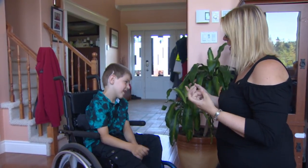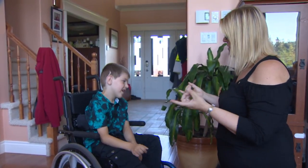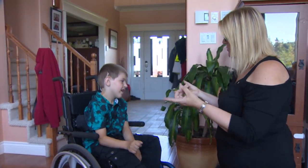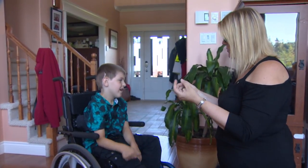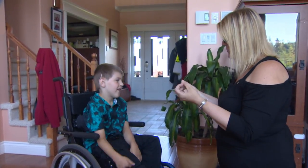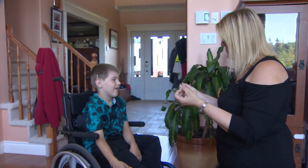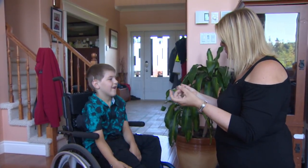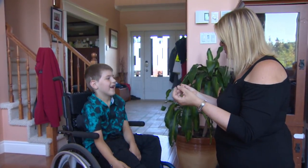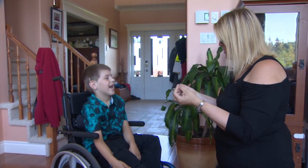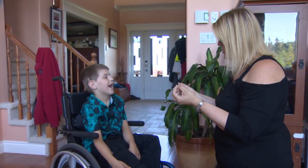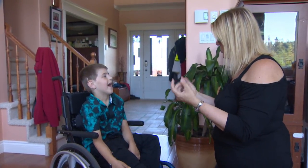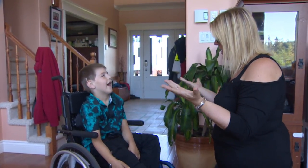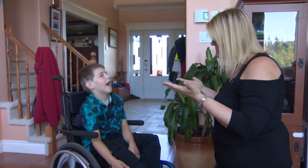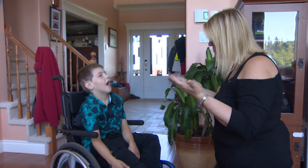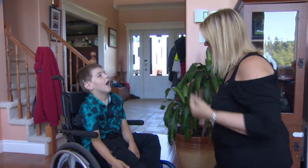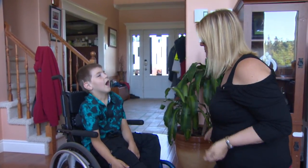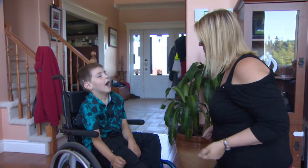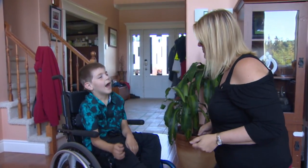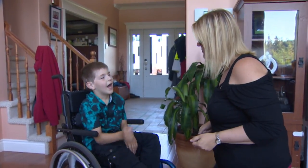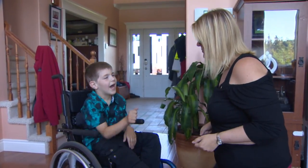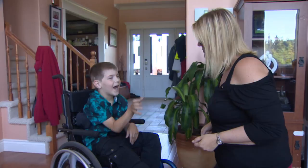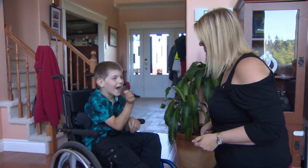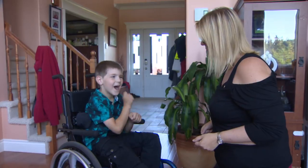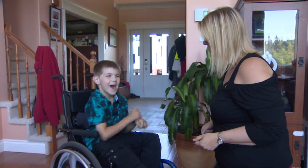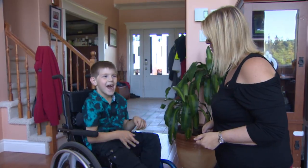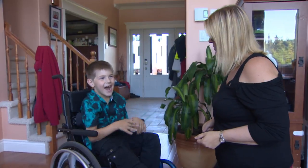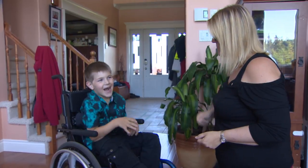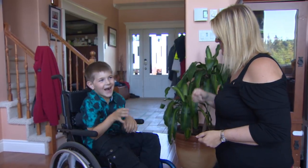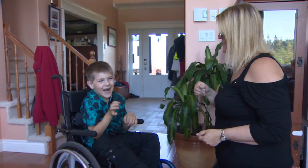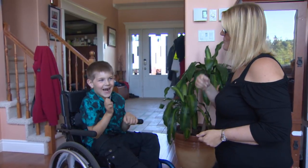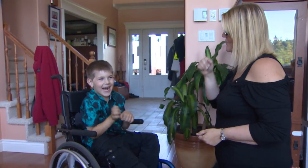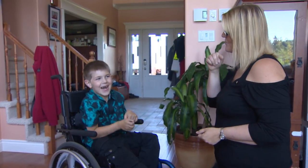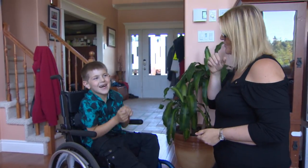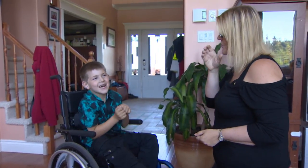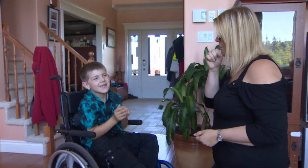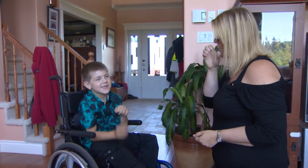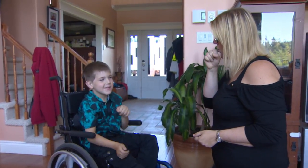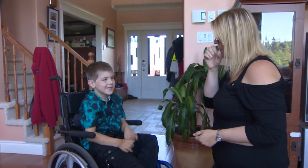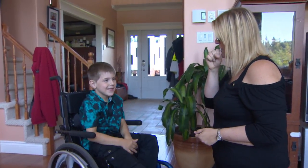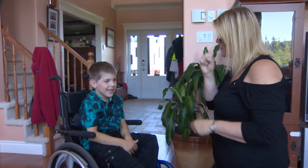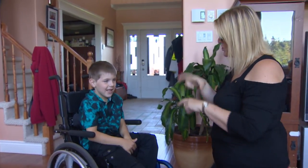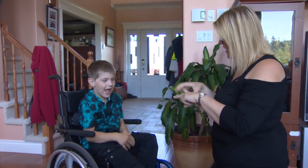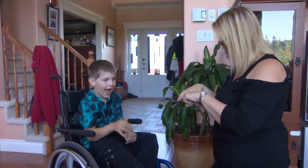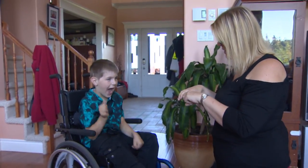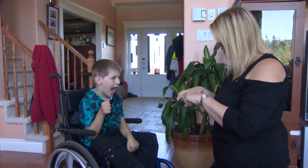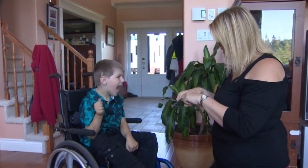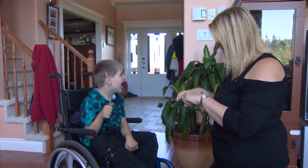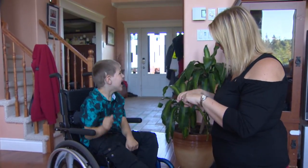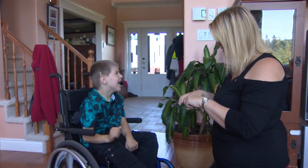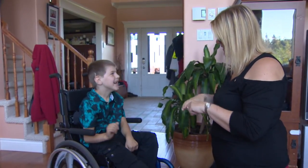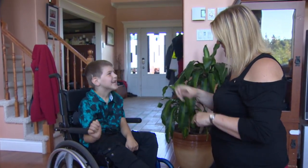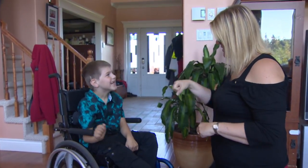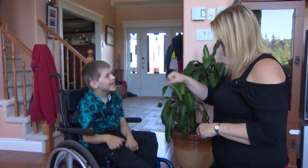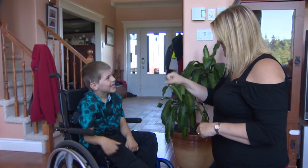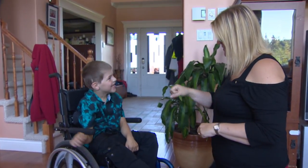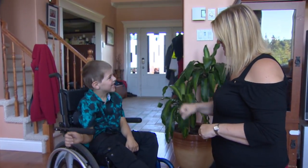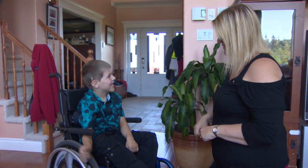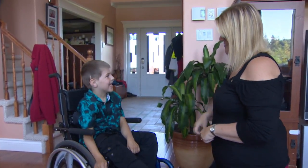gets home from school, there is one thing he wants to do. Orange chair? Yes?